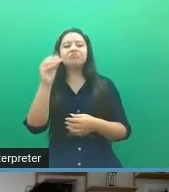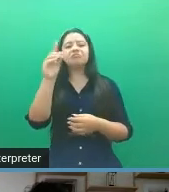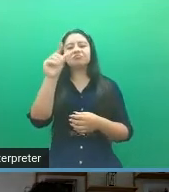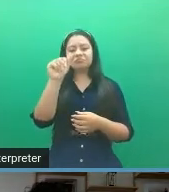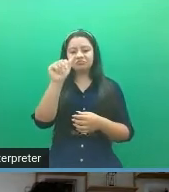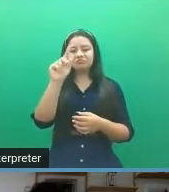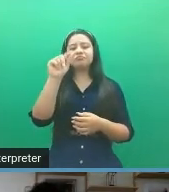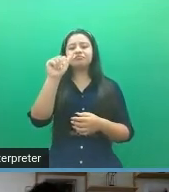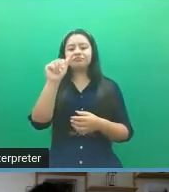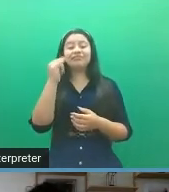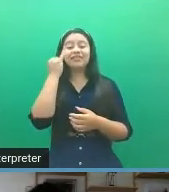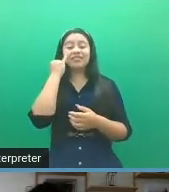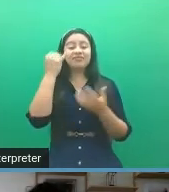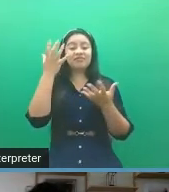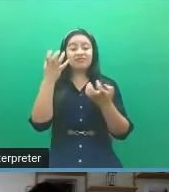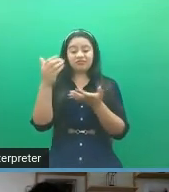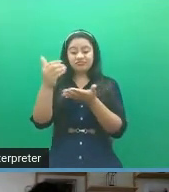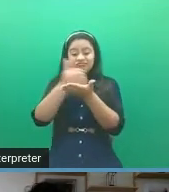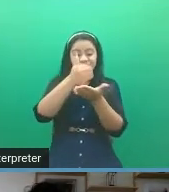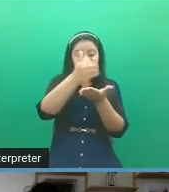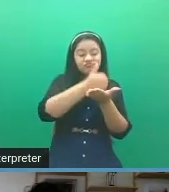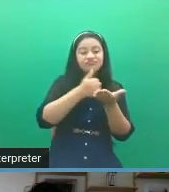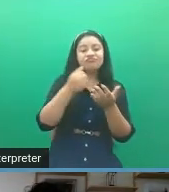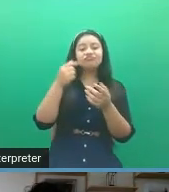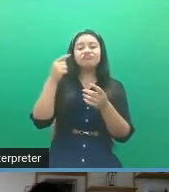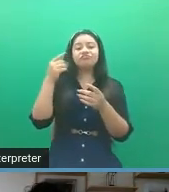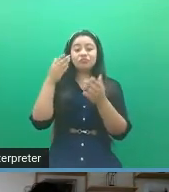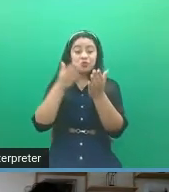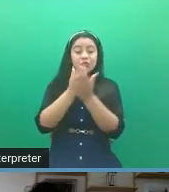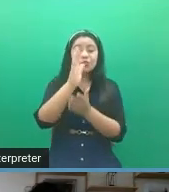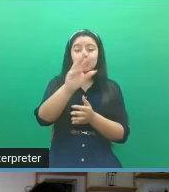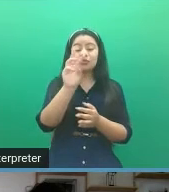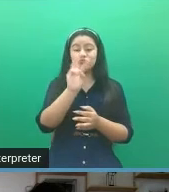collections through your website that as well in a way that you may be able to use that data and